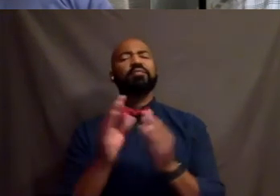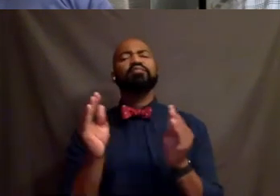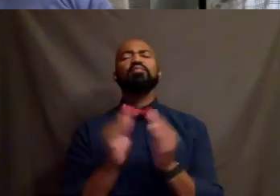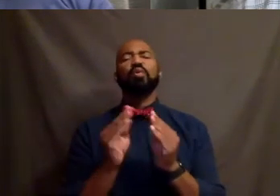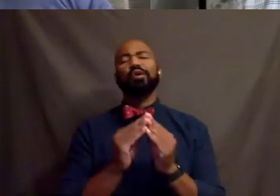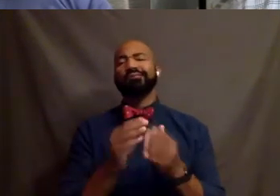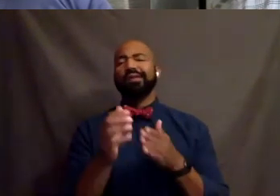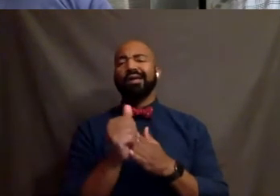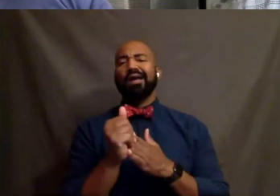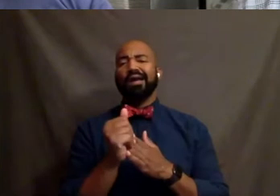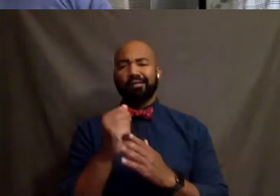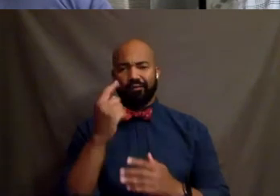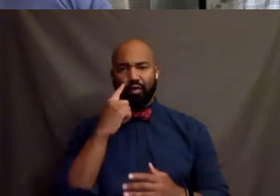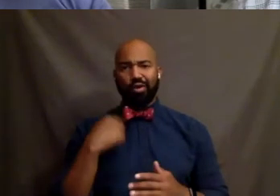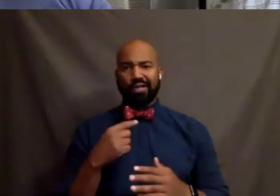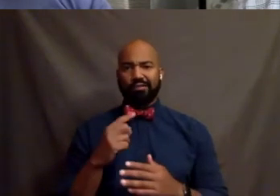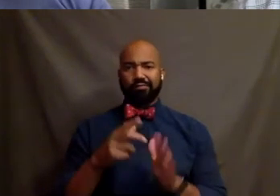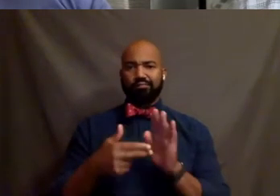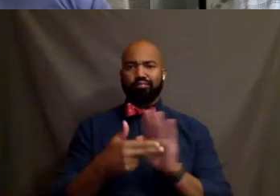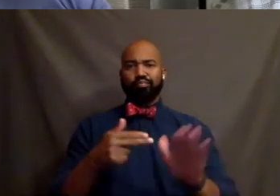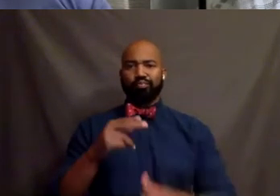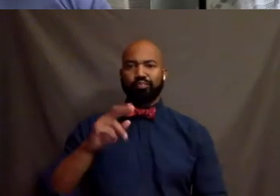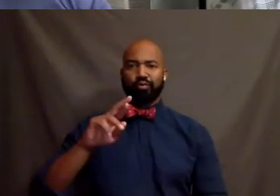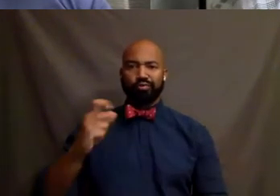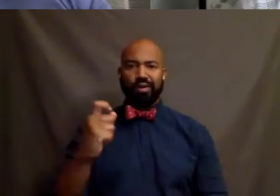I would definitely recommend getting connected to the gender clinic at Children's.